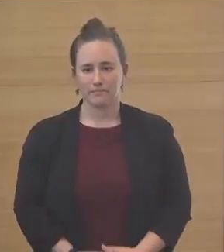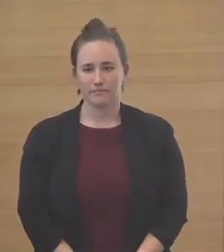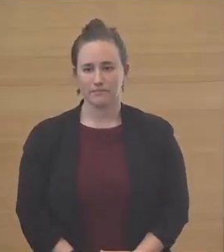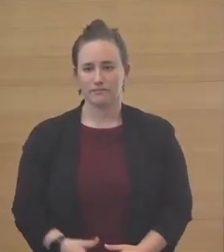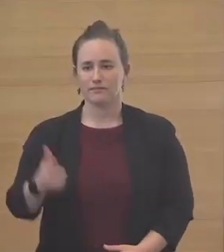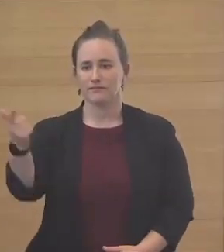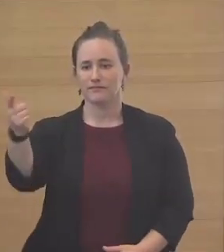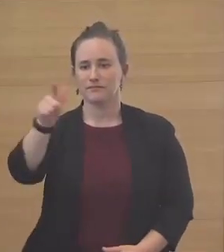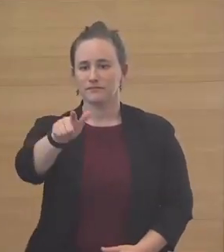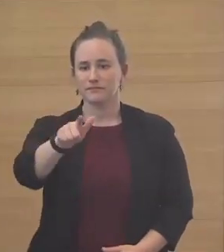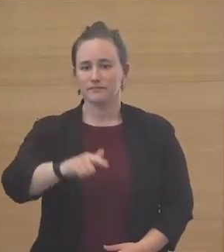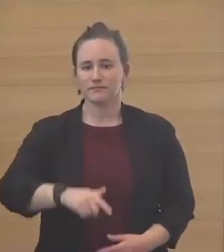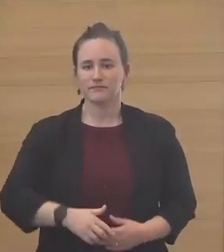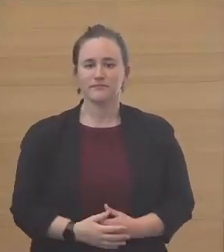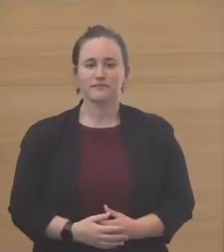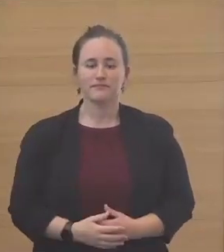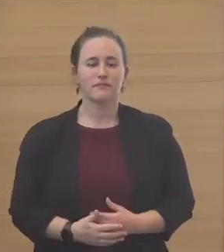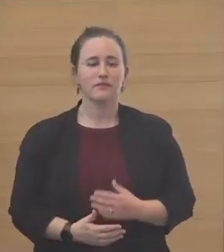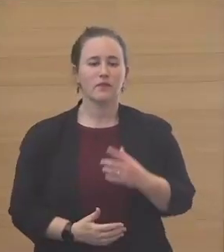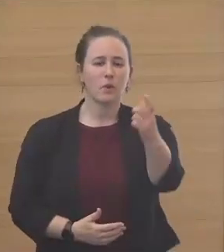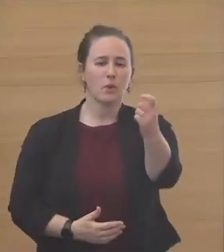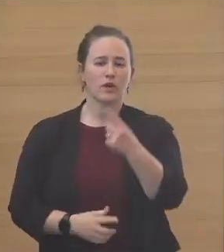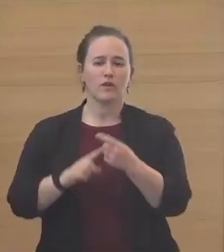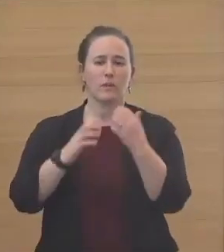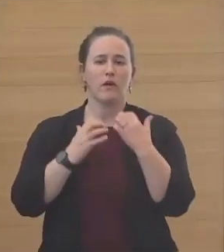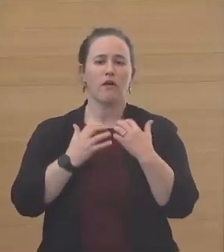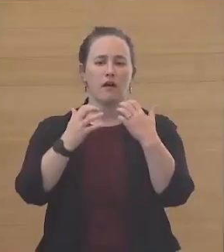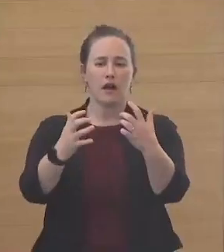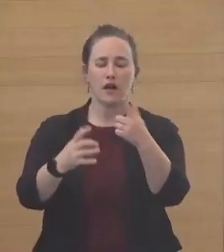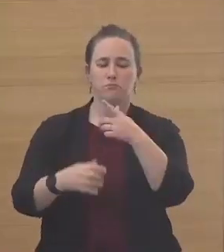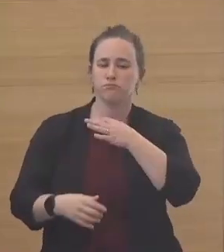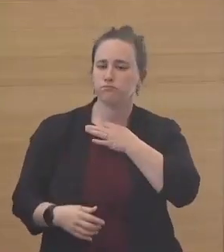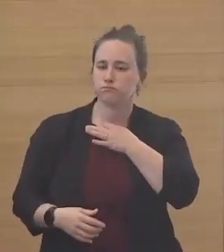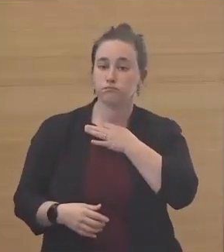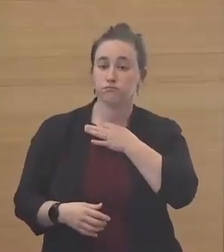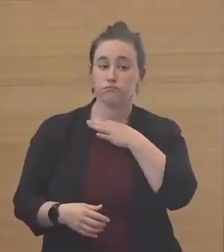Yeah, I'm curious. I was unaware of this 2019 law.